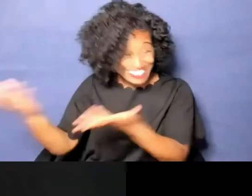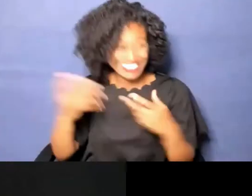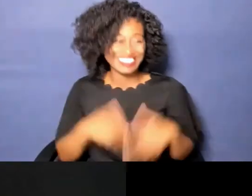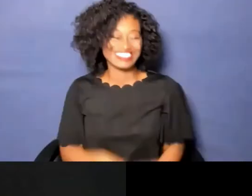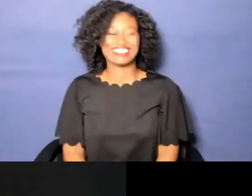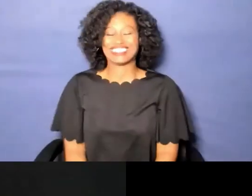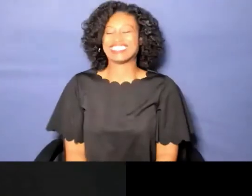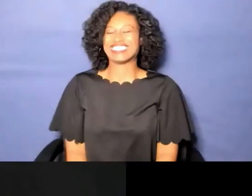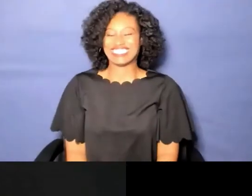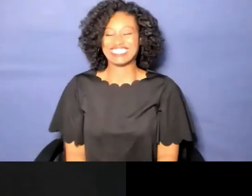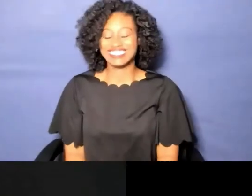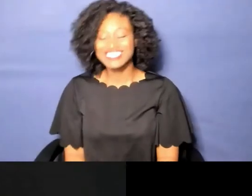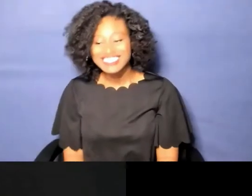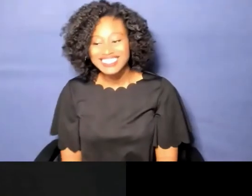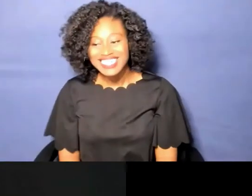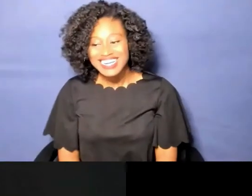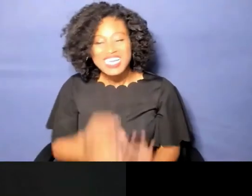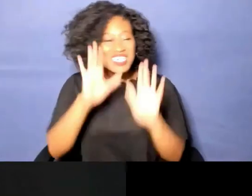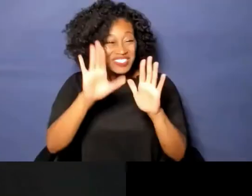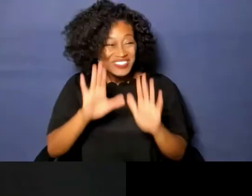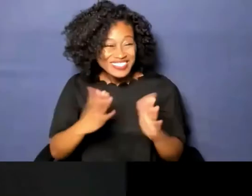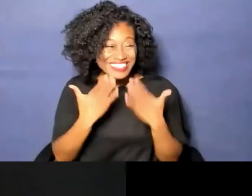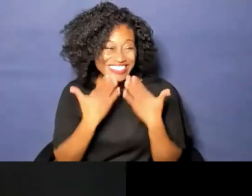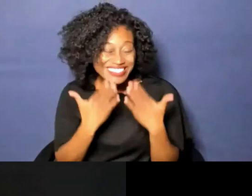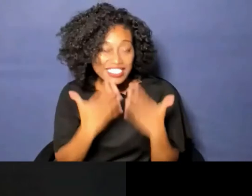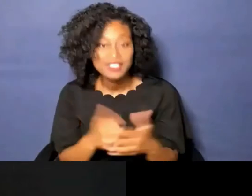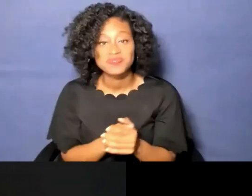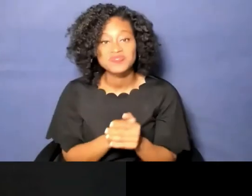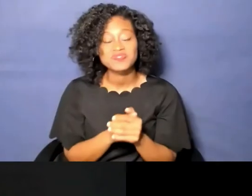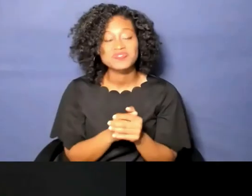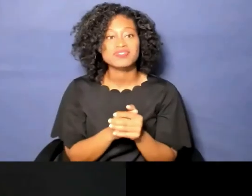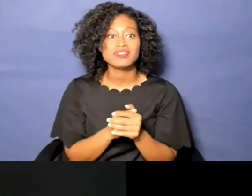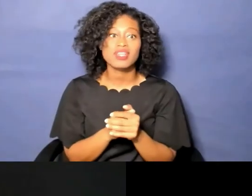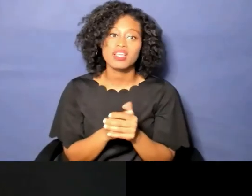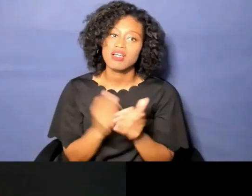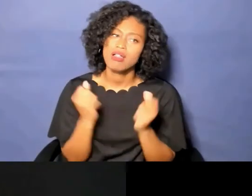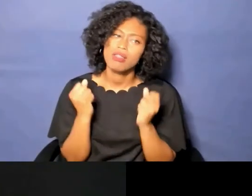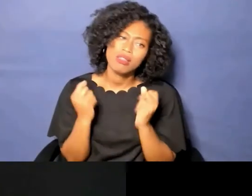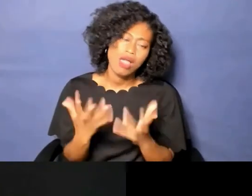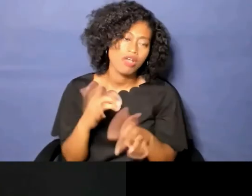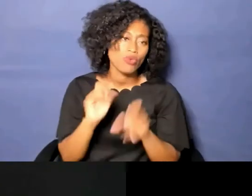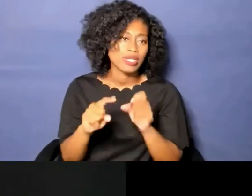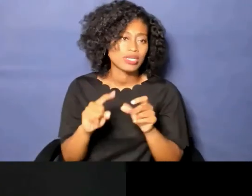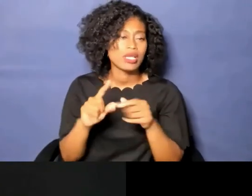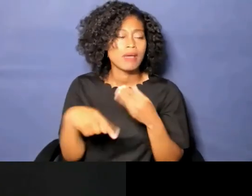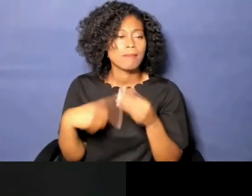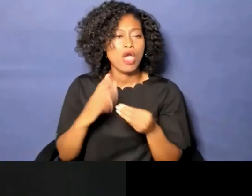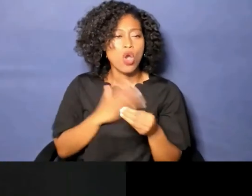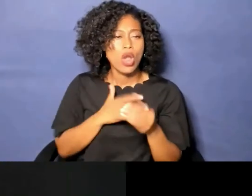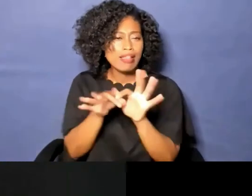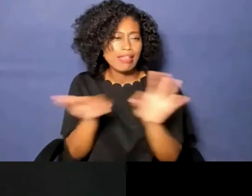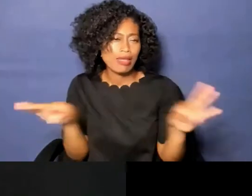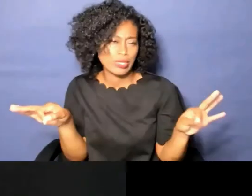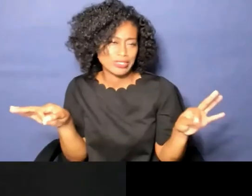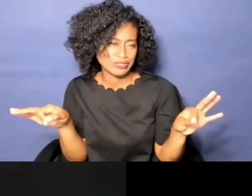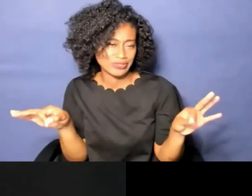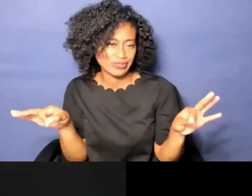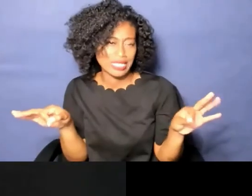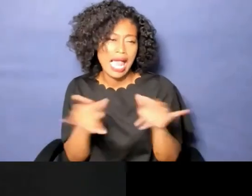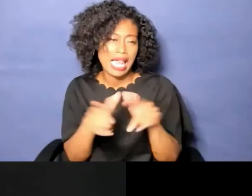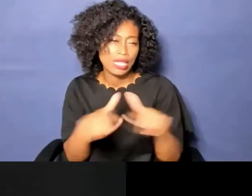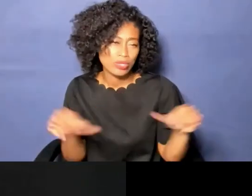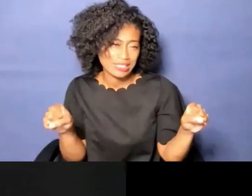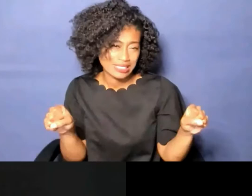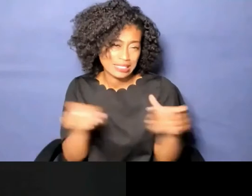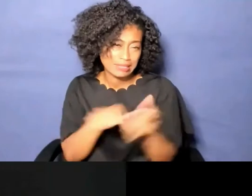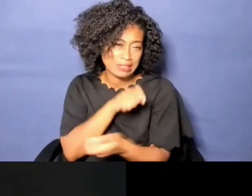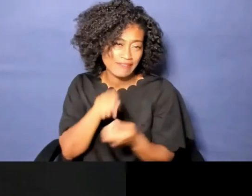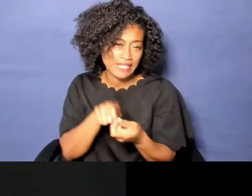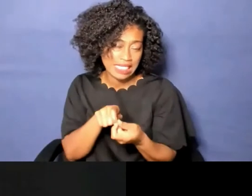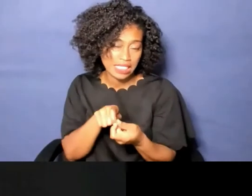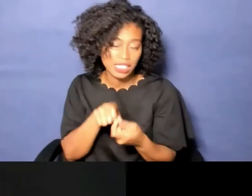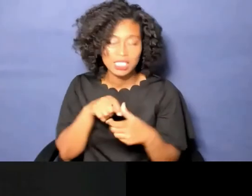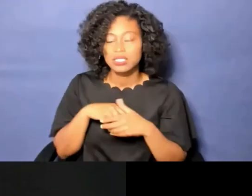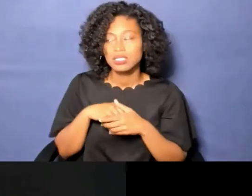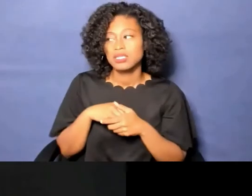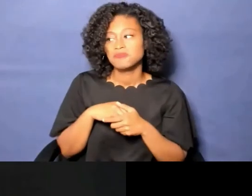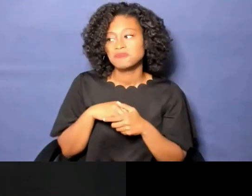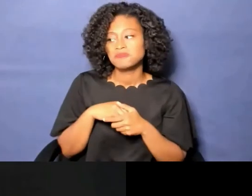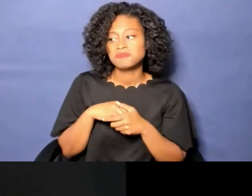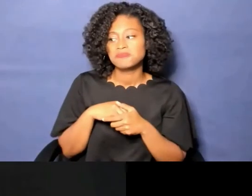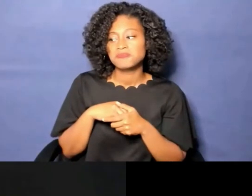Thank you there a lot of question around issues of language. So can you speak a bit to some